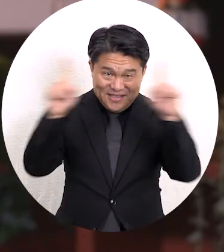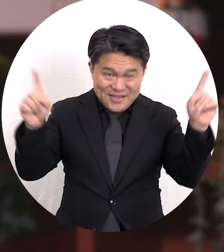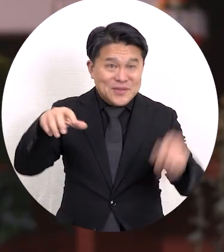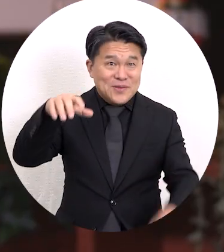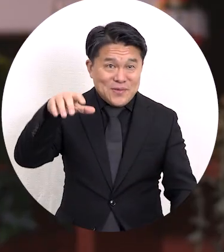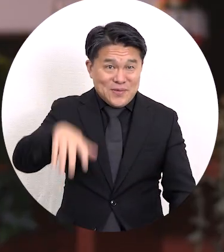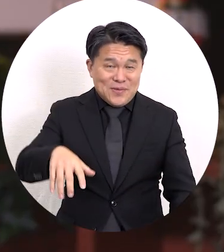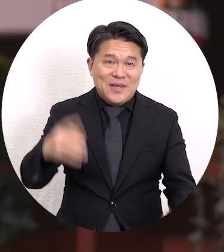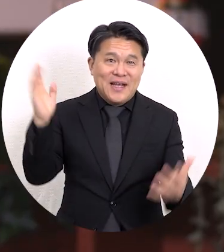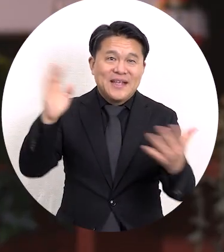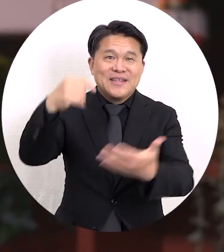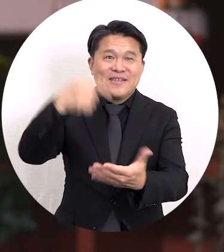at the Gachon StartUp College.